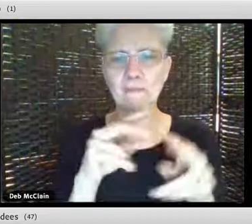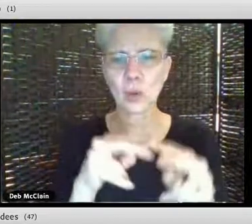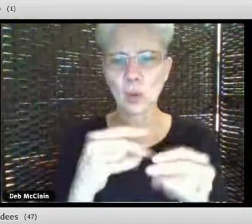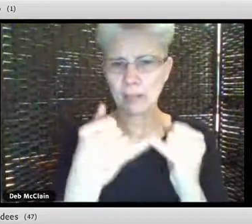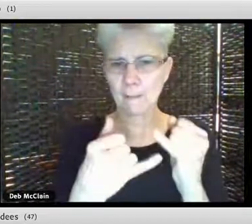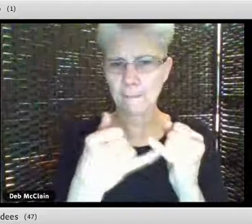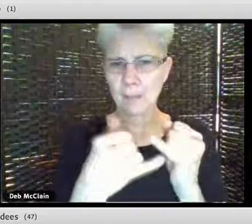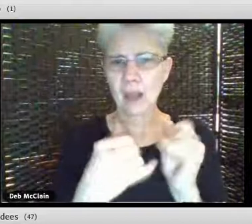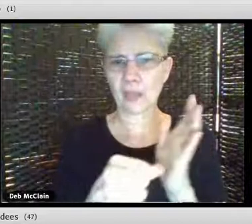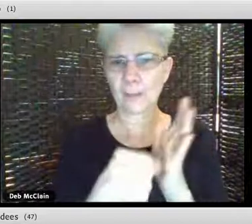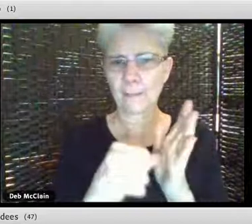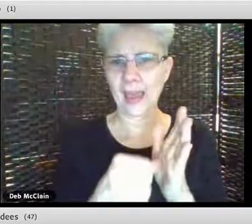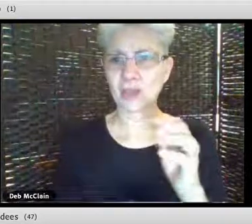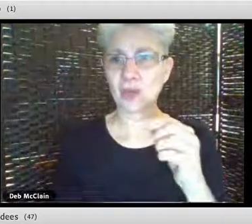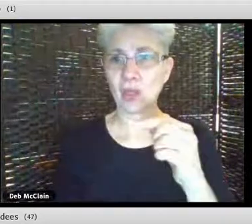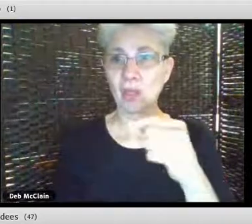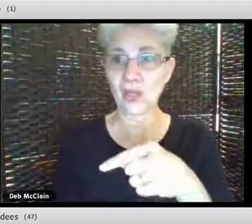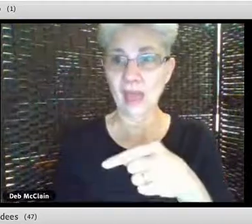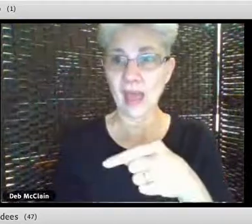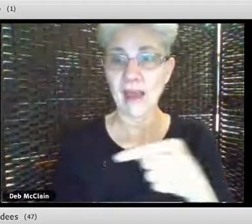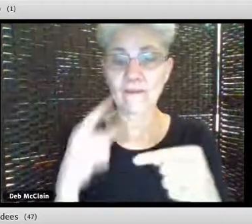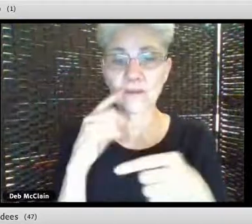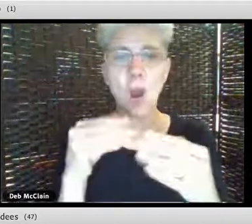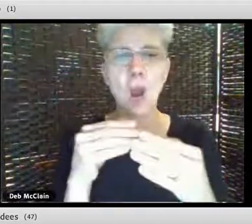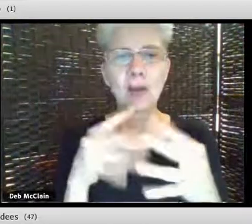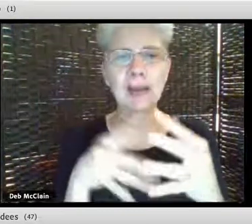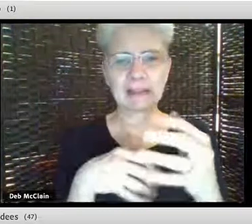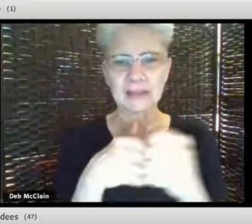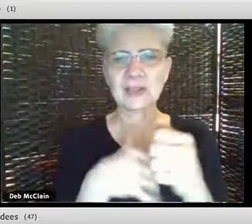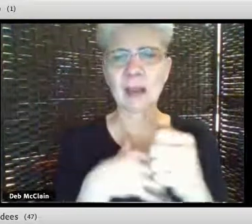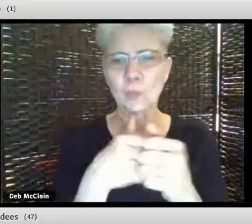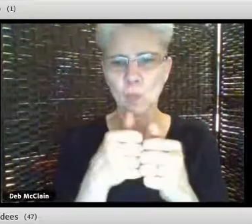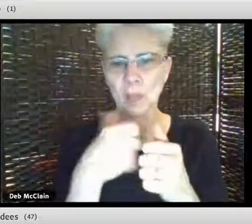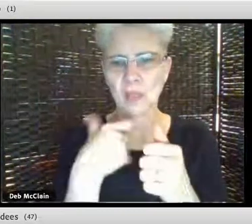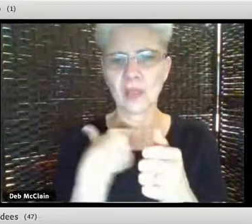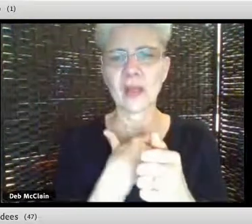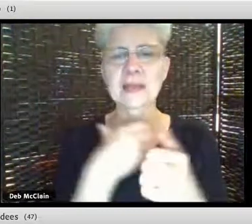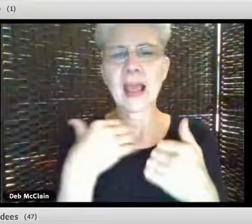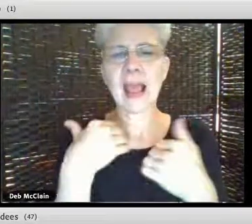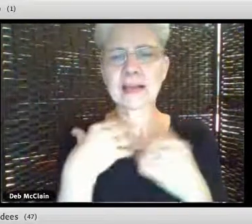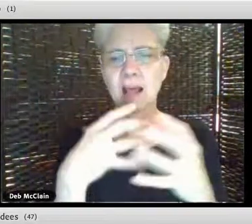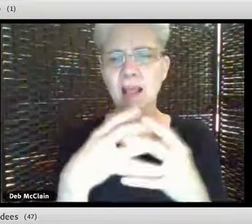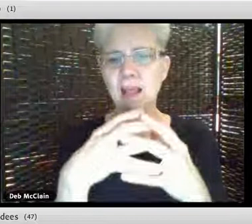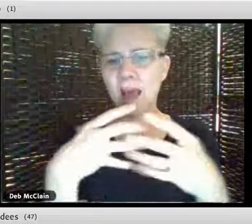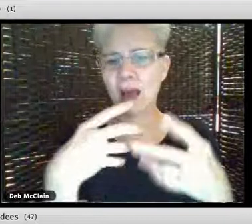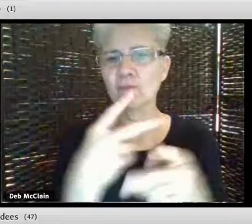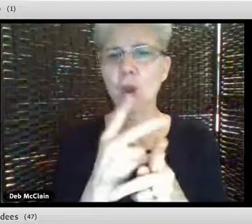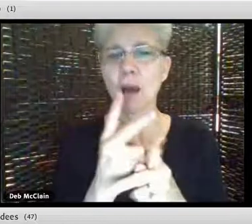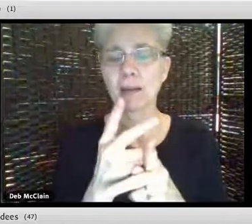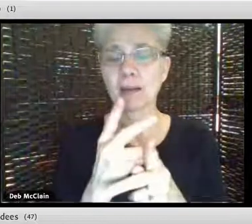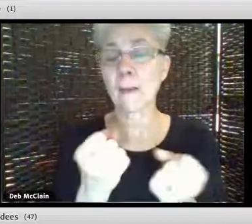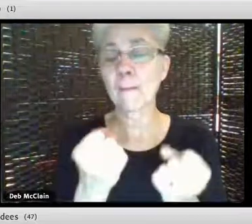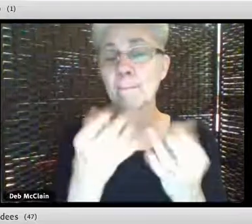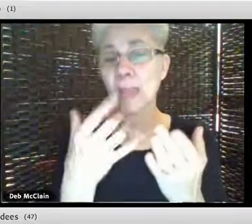they've got for all, and -- Oh, there. It catches up with us, and it's got a ton of products that you probably -- Some of them you've heard of.